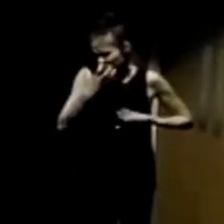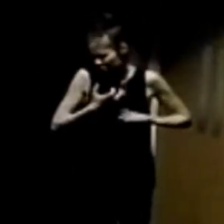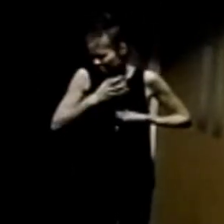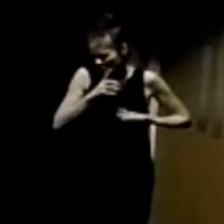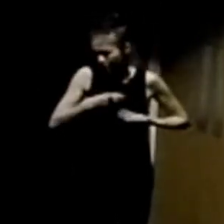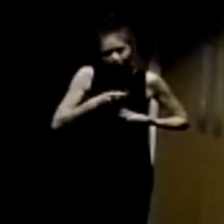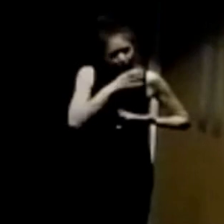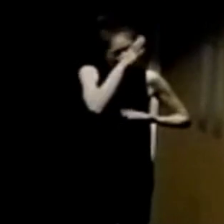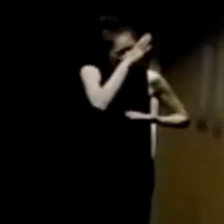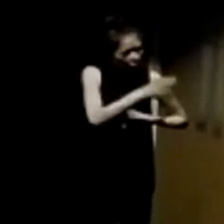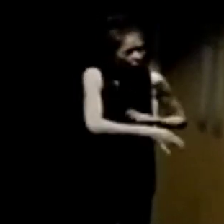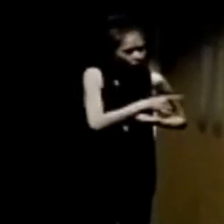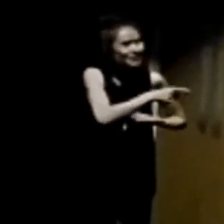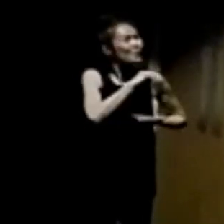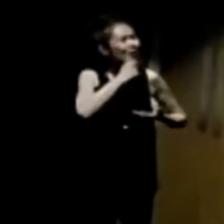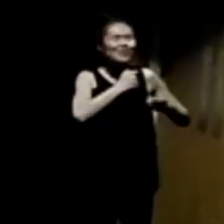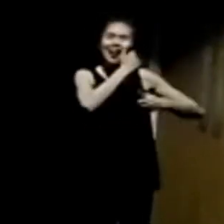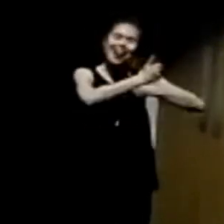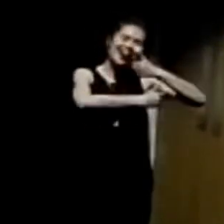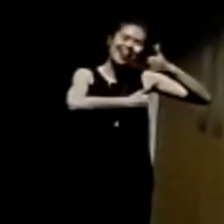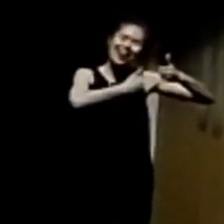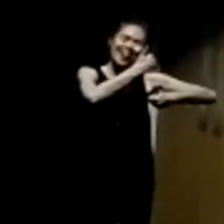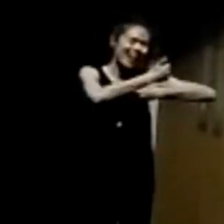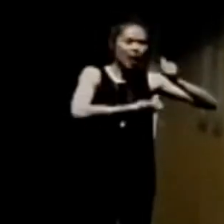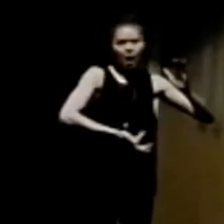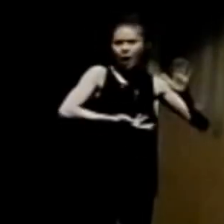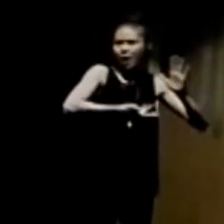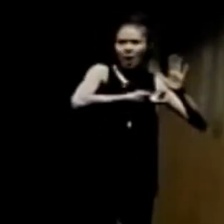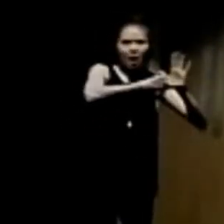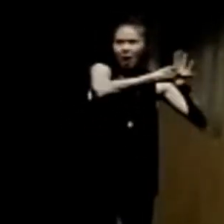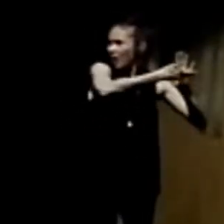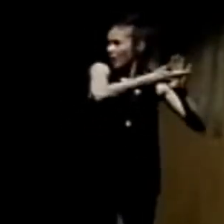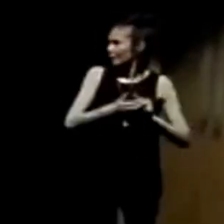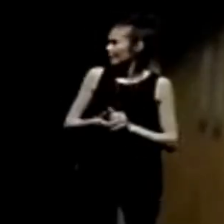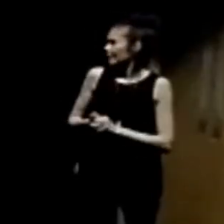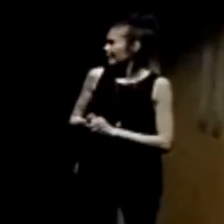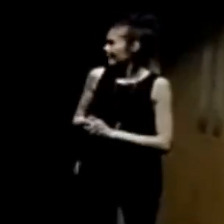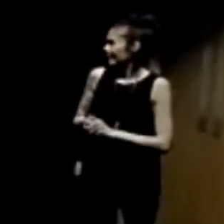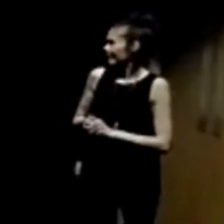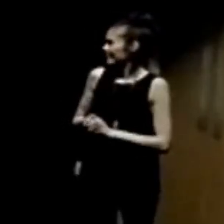so I'll sing your praises and make up some crap. LAUGHTER